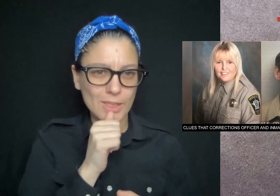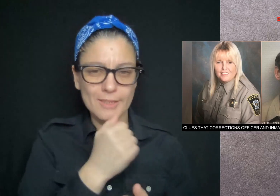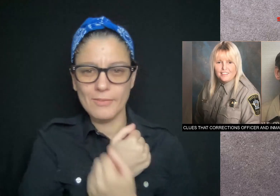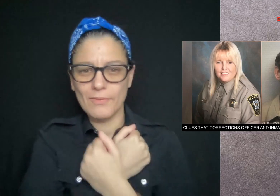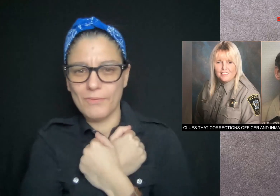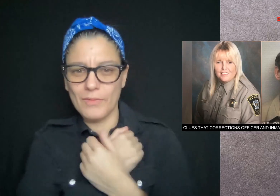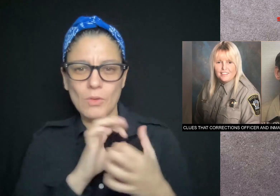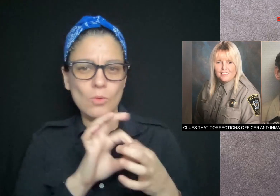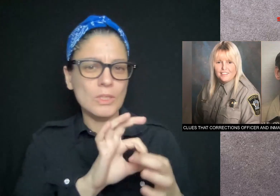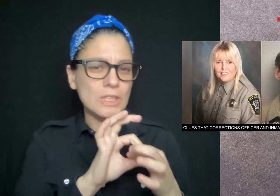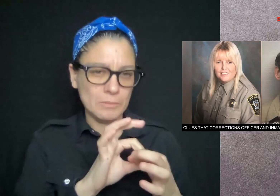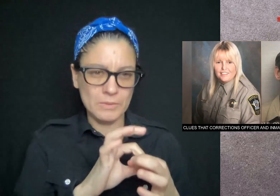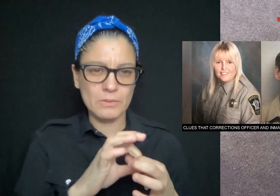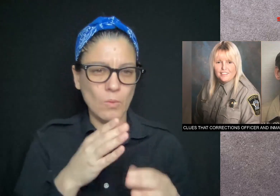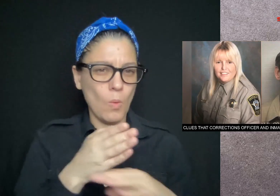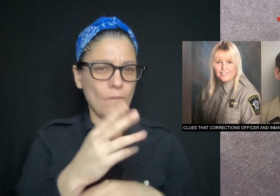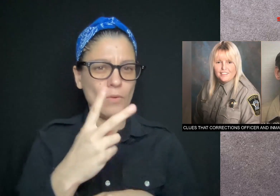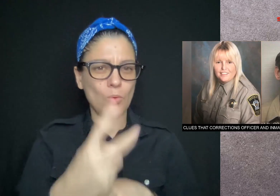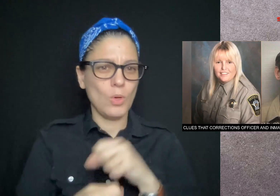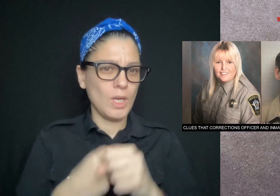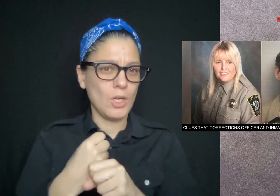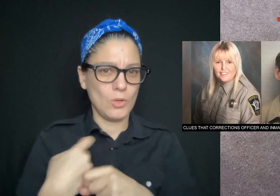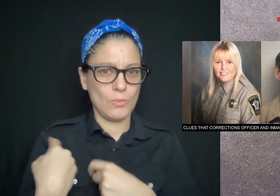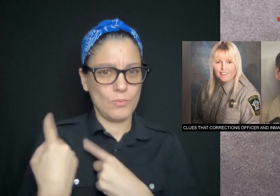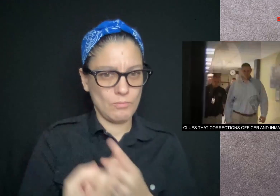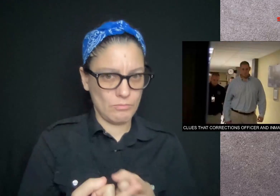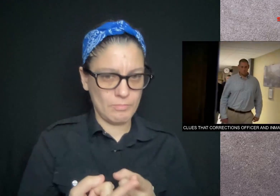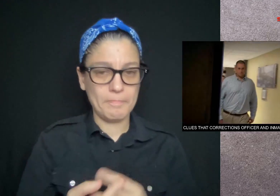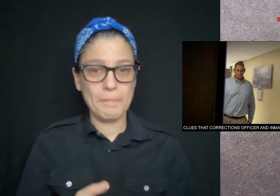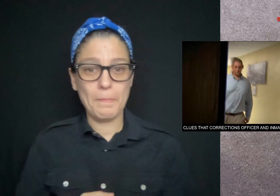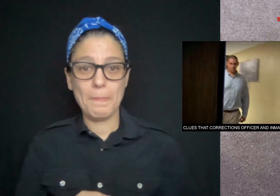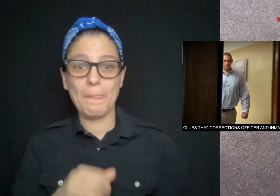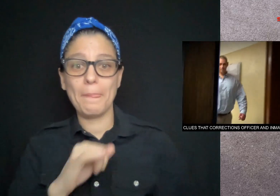but that the two had been in a secret romantic relationship for over two years